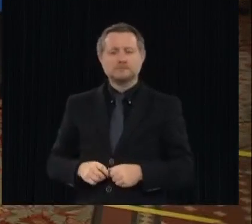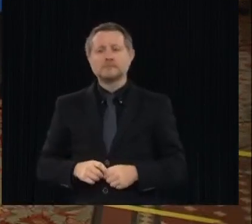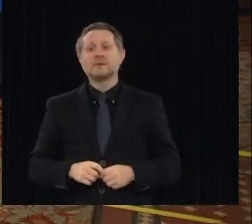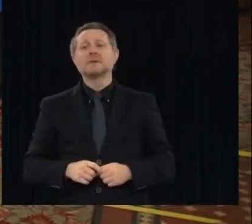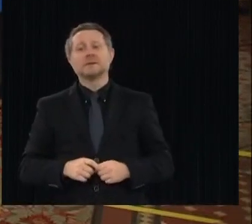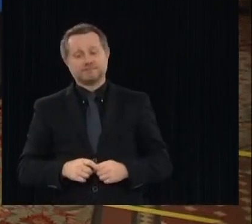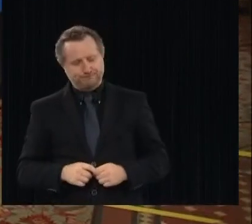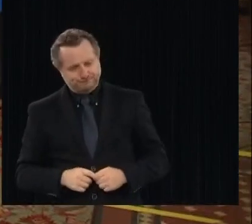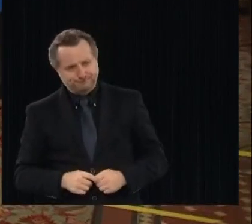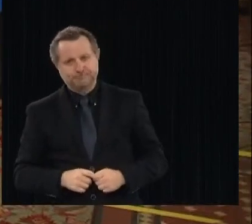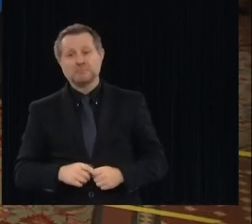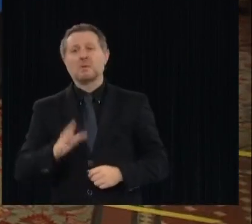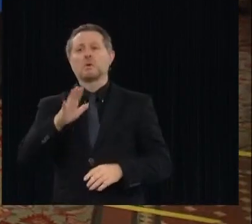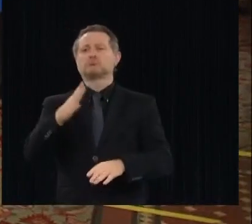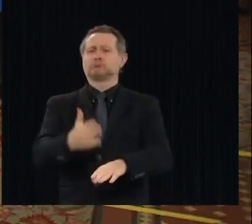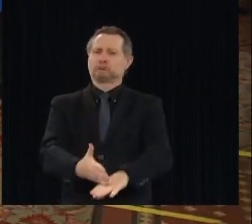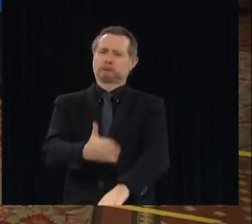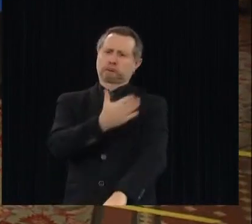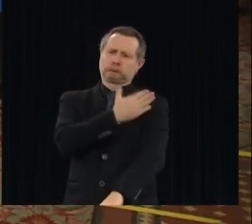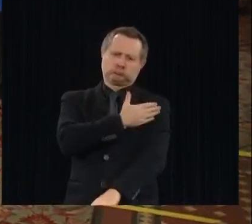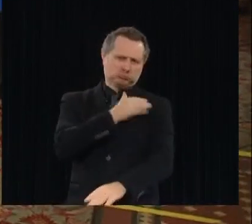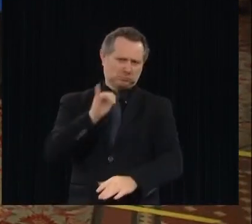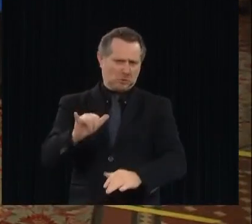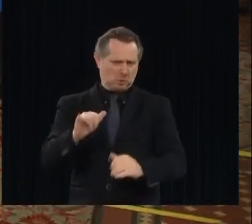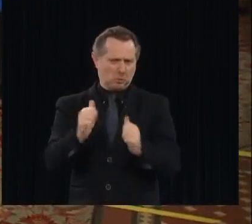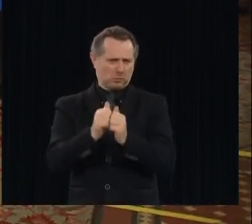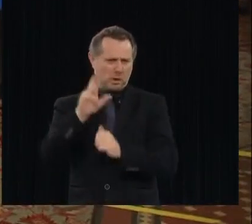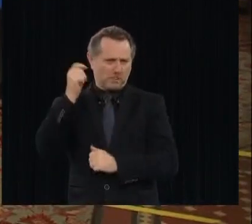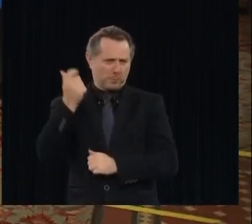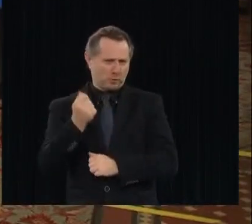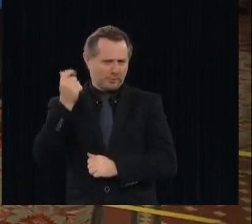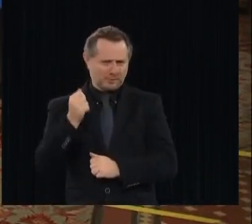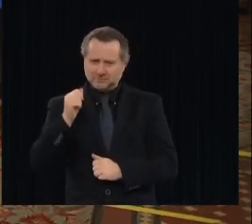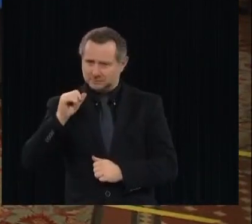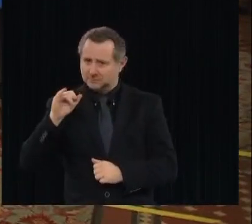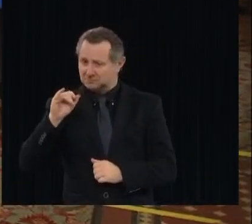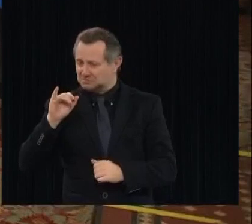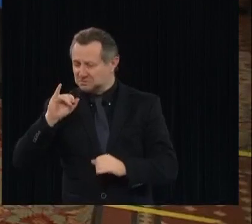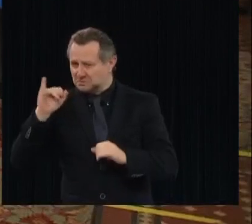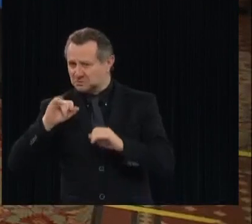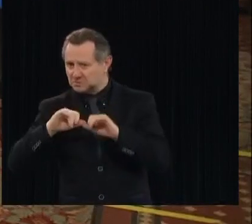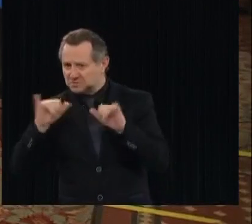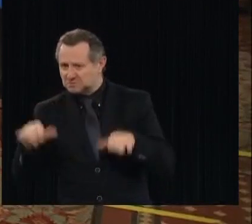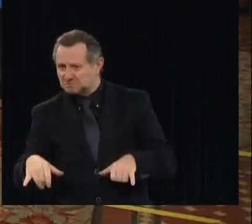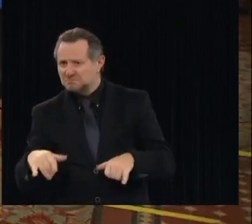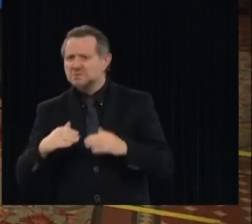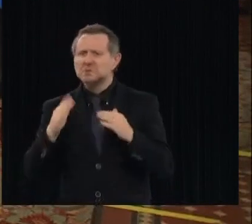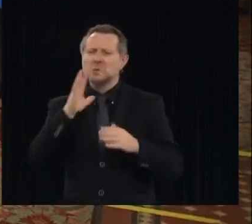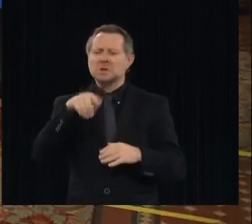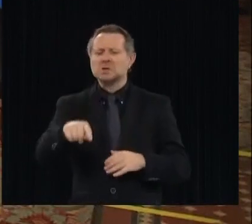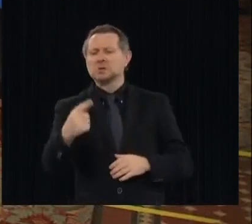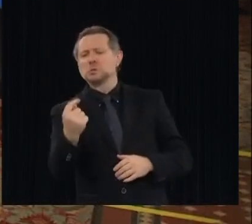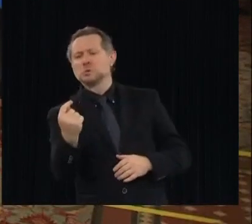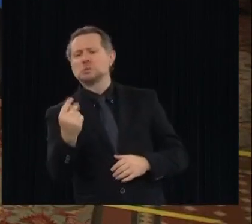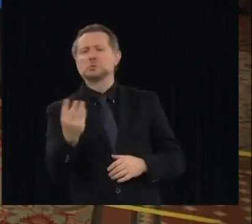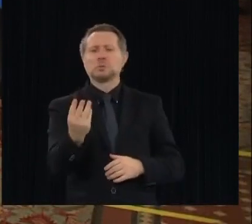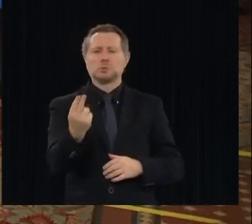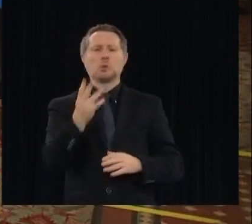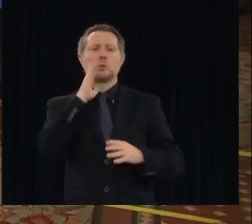I DON'T KNOW. SO I WILL DEFER TO MEL MELLISSA. THERE HAS BEEN TREMENDOUS